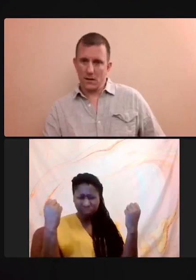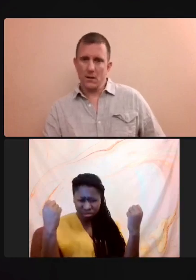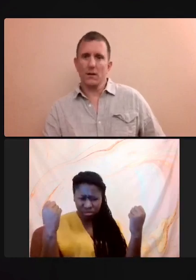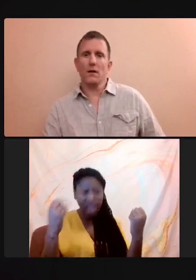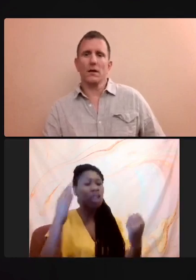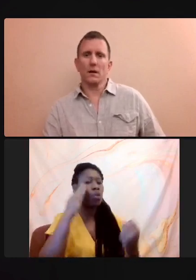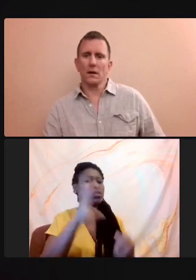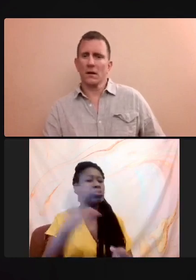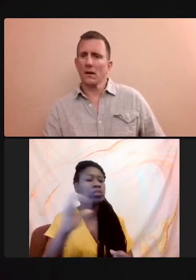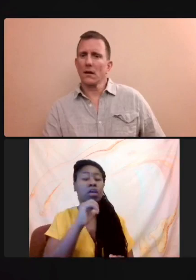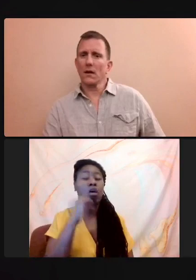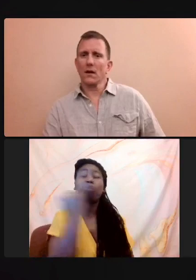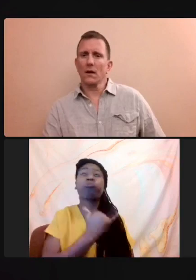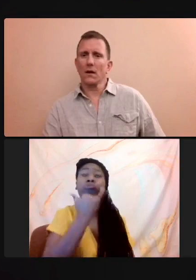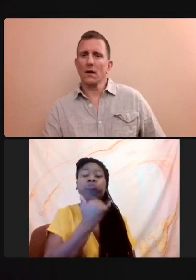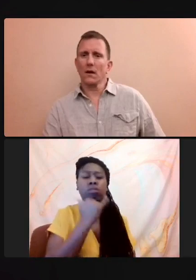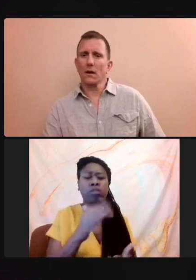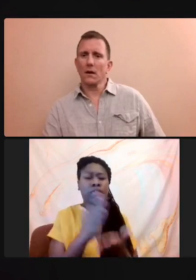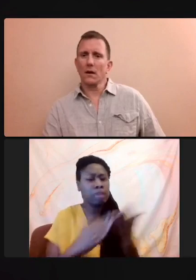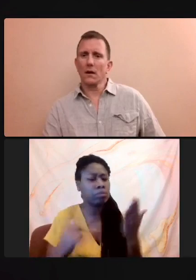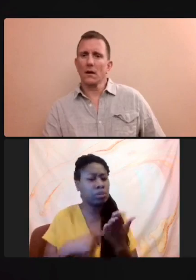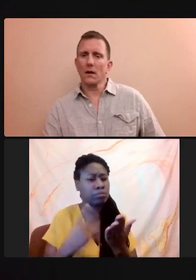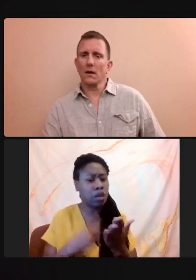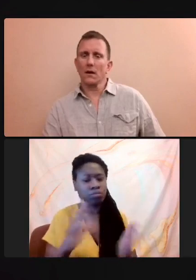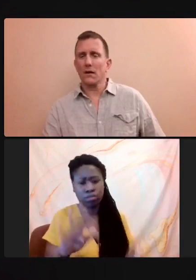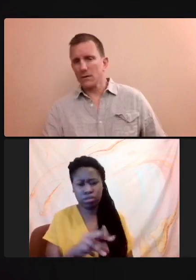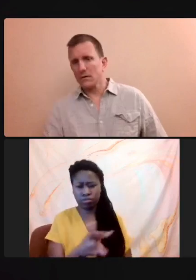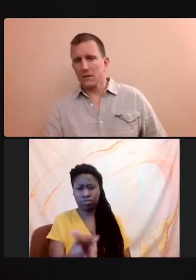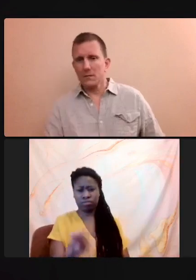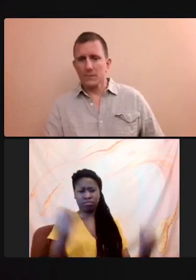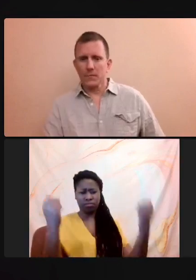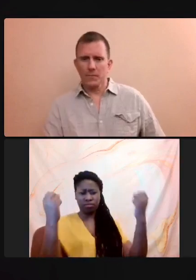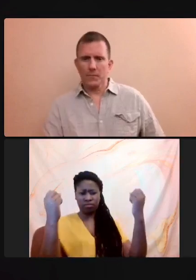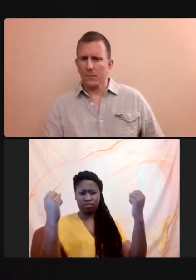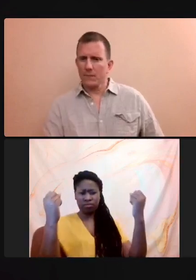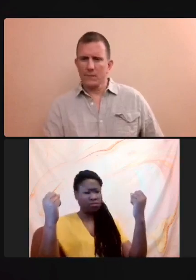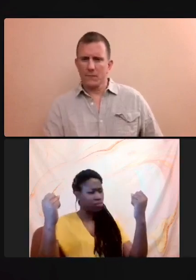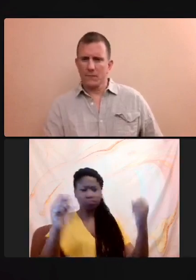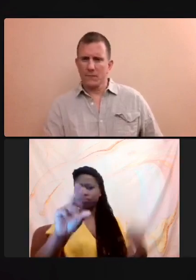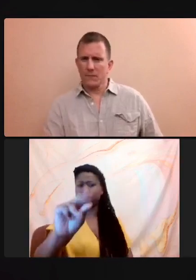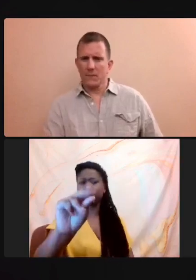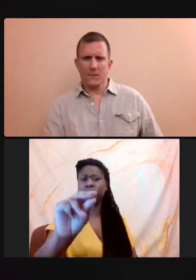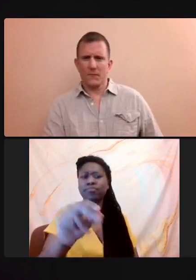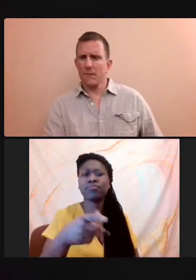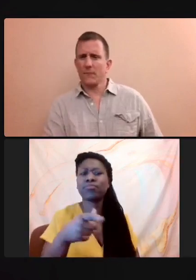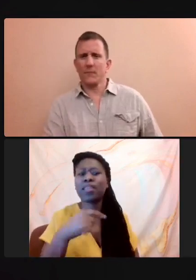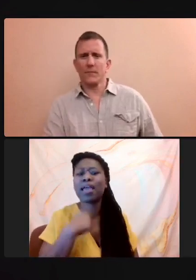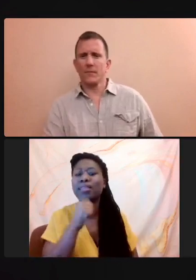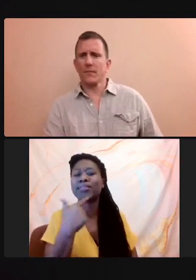Well, obviously that's not going to happen. I think it's important, again, why you have both deaf and hearing right.